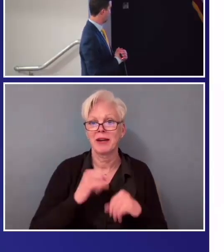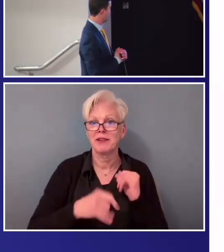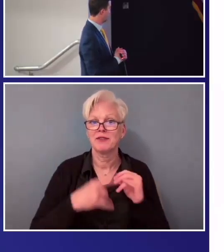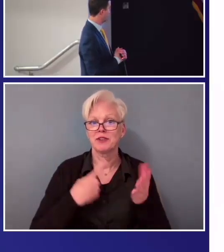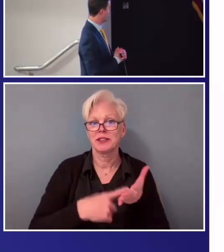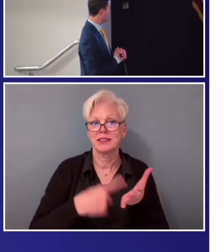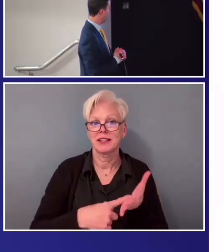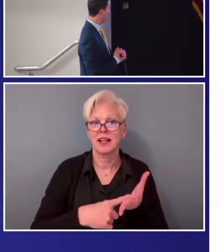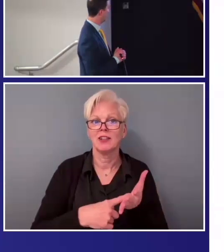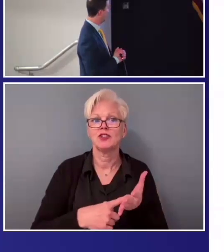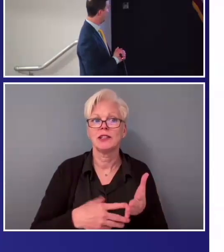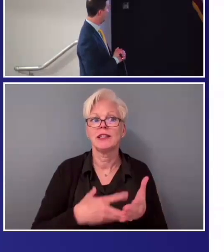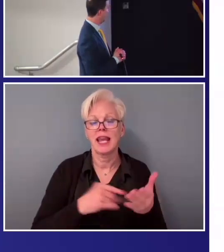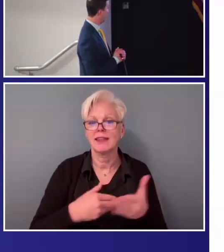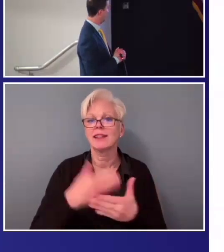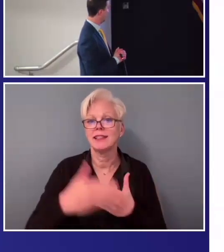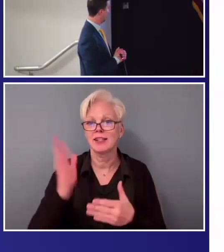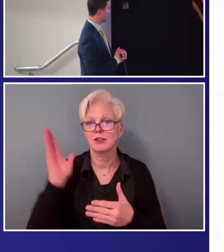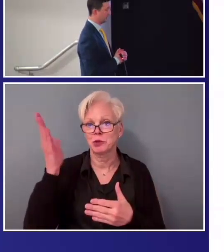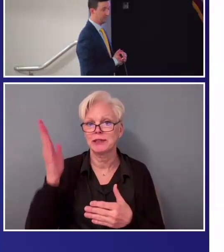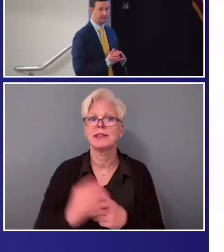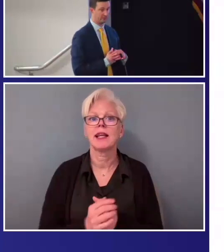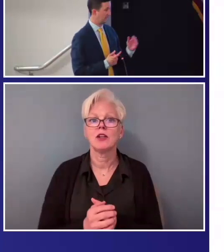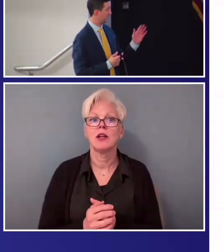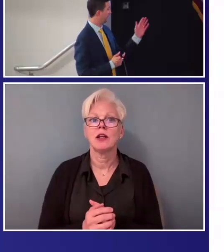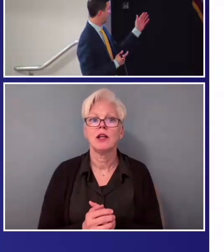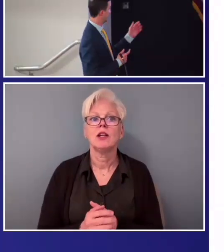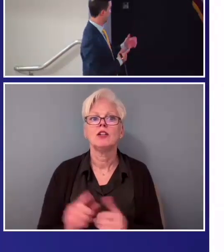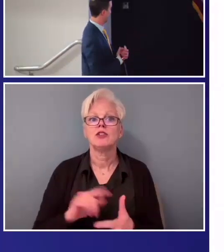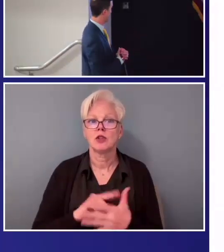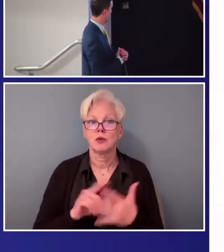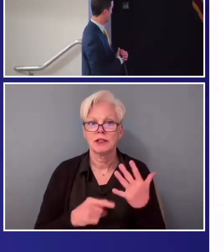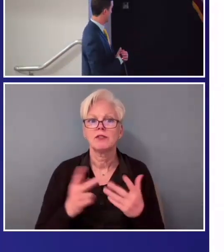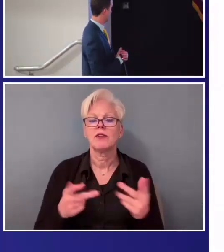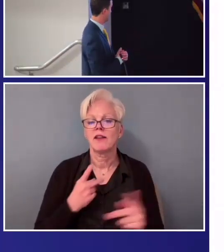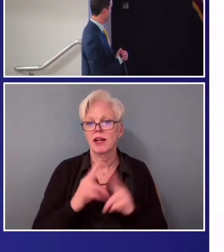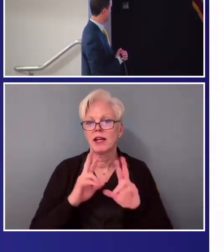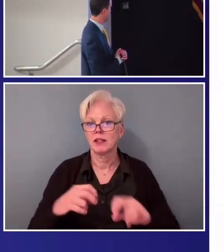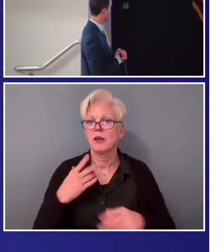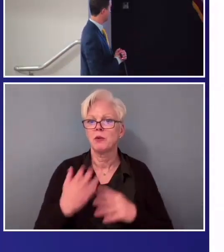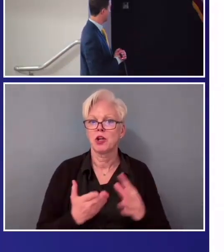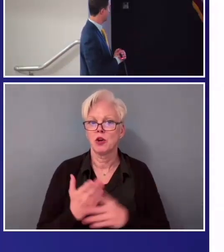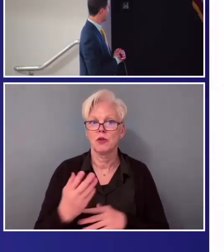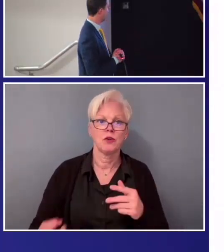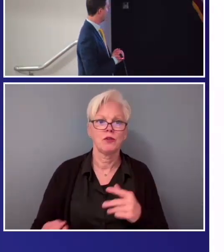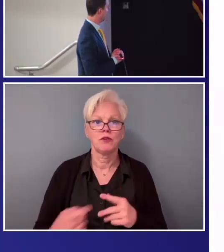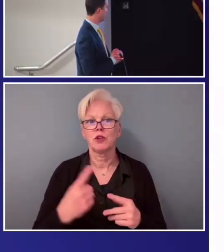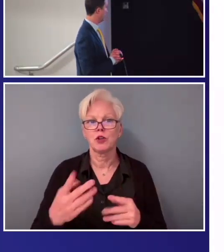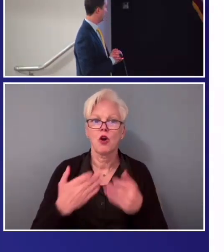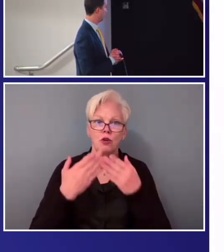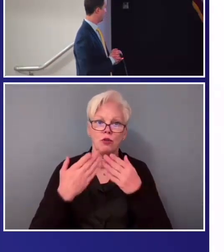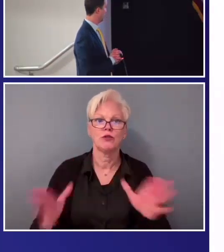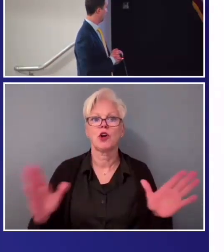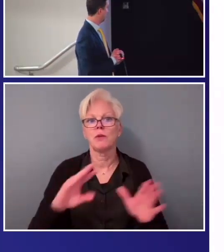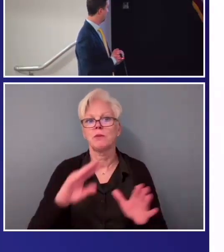presentation as well. So there's five different types of analyses we're going to walk through. Let's start with the first one, which is the overall percent.